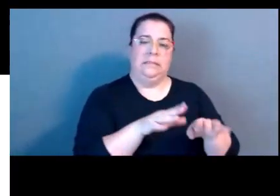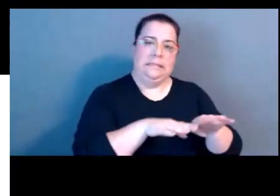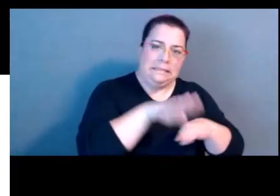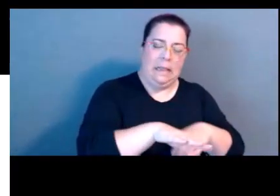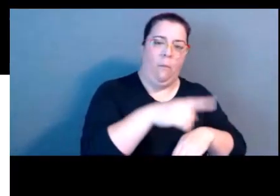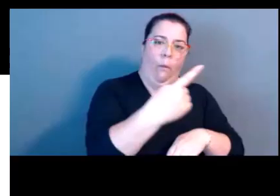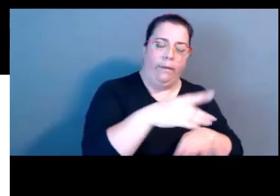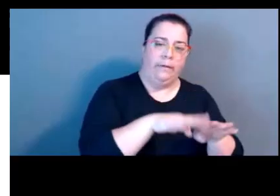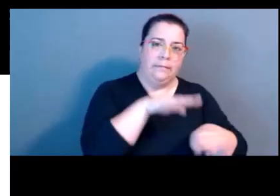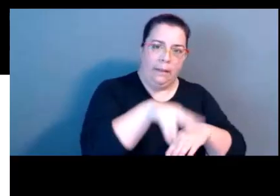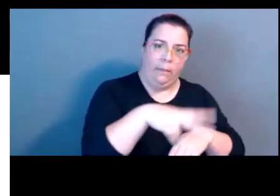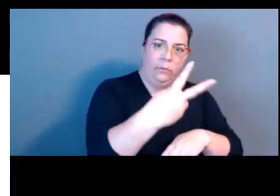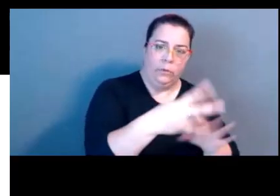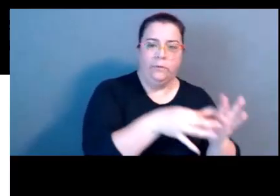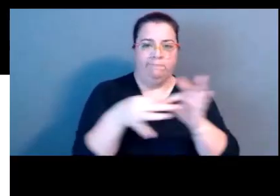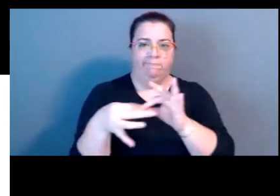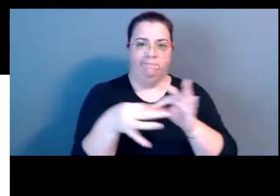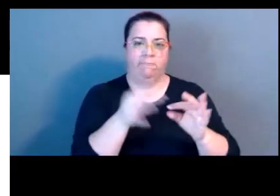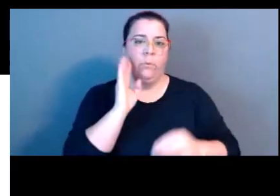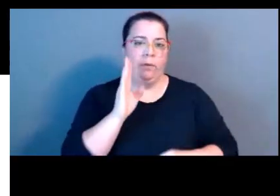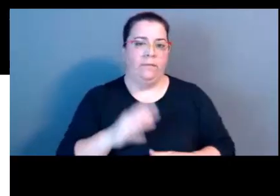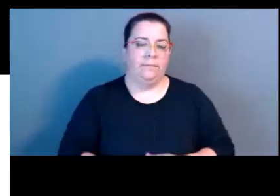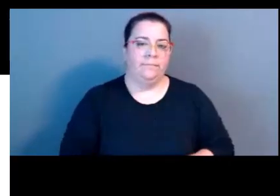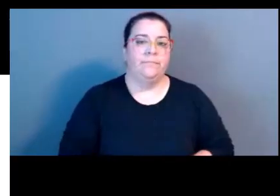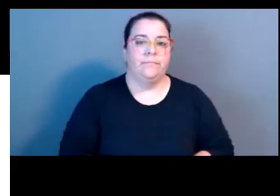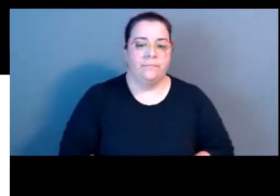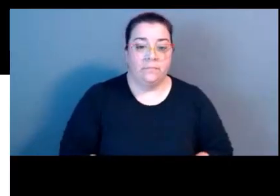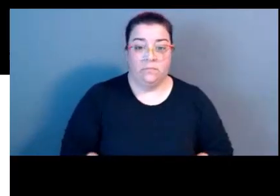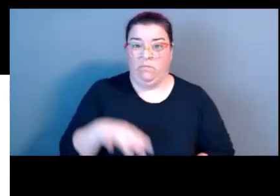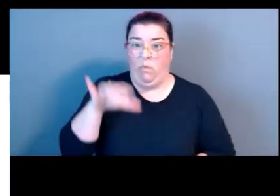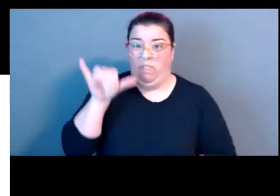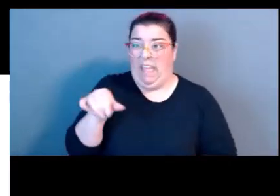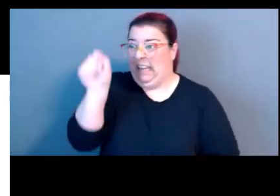I encourage you to refer to this column regularly.